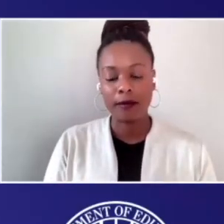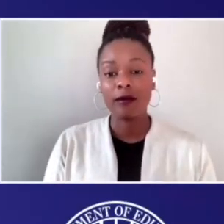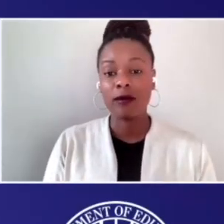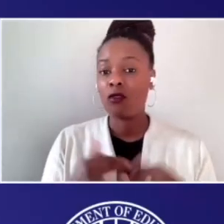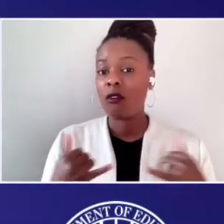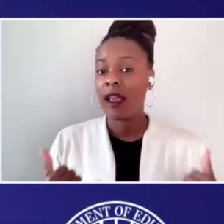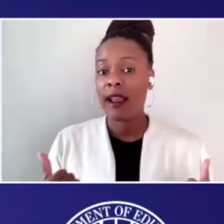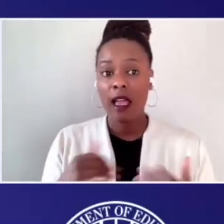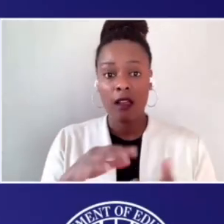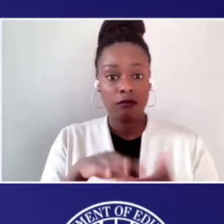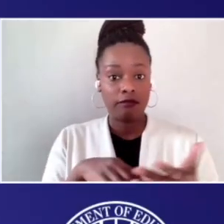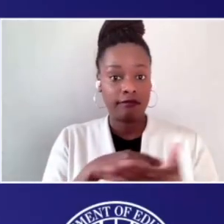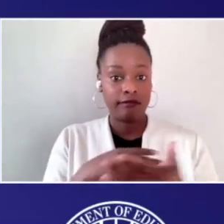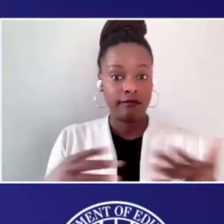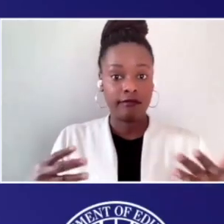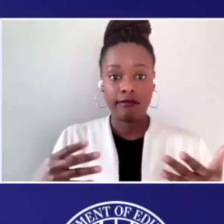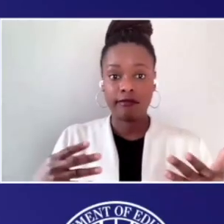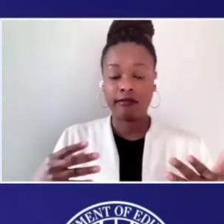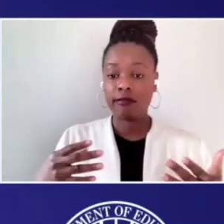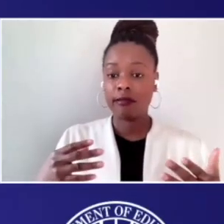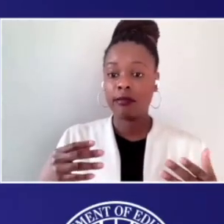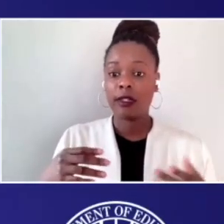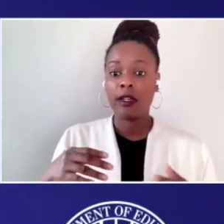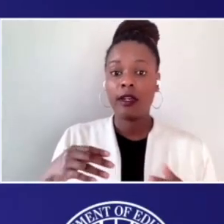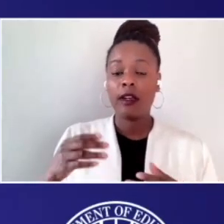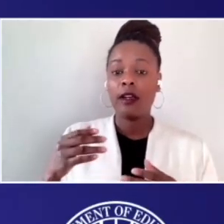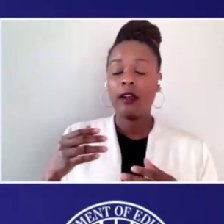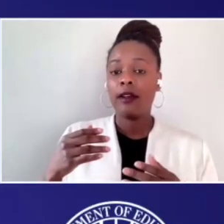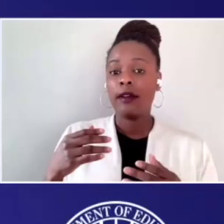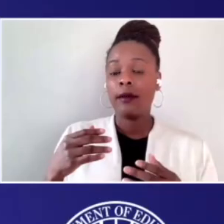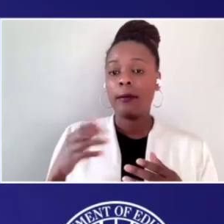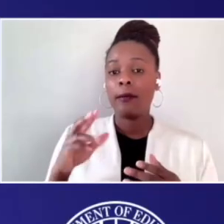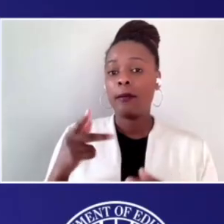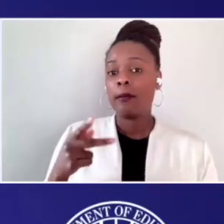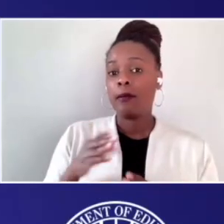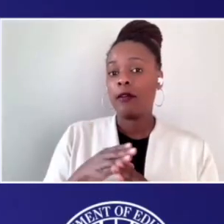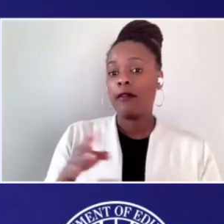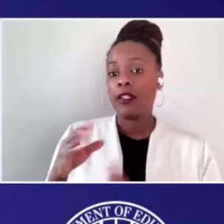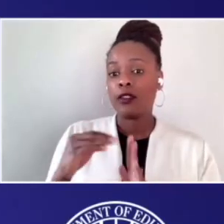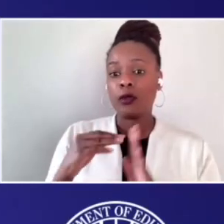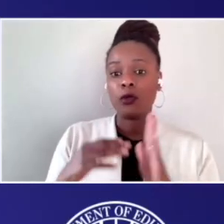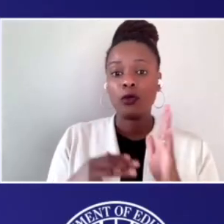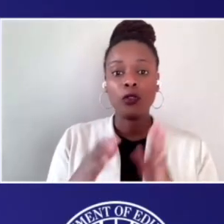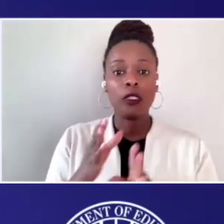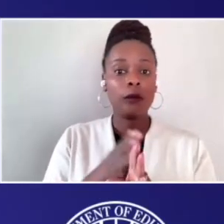professional student or professional degree on the rulebooks for -- I shouldn't say rulebooks --